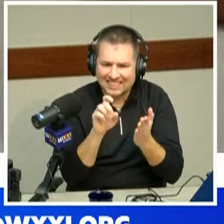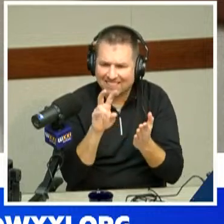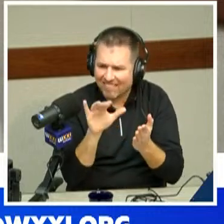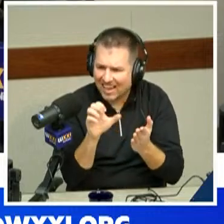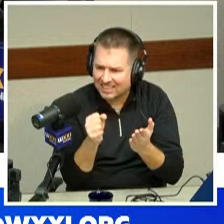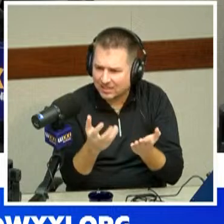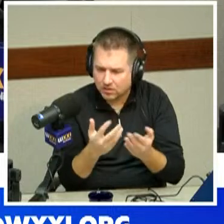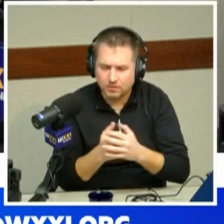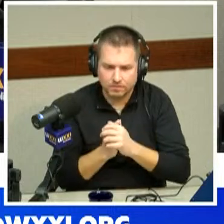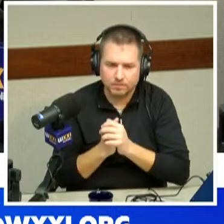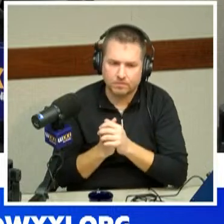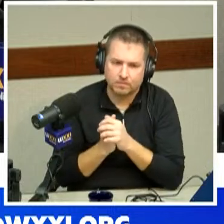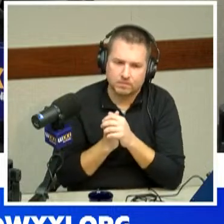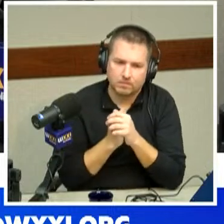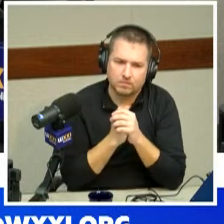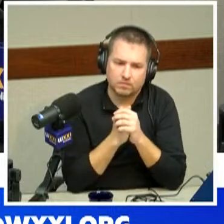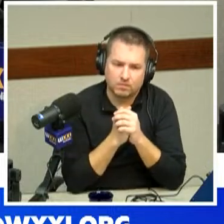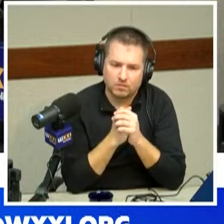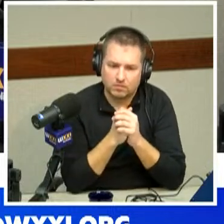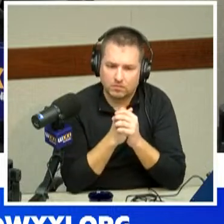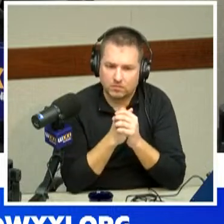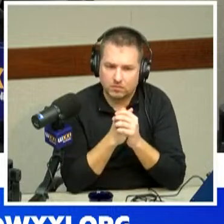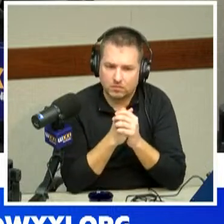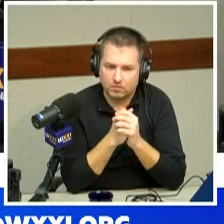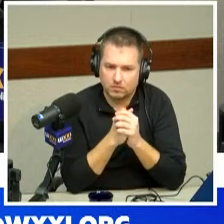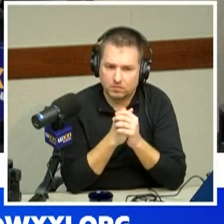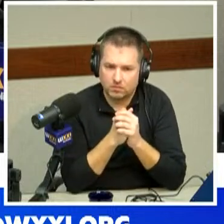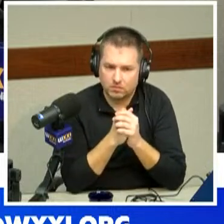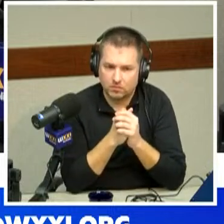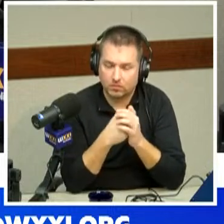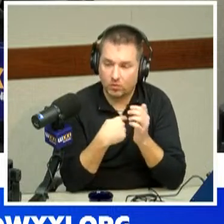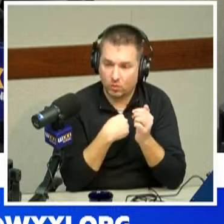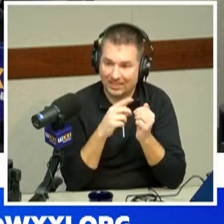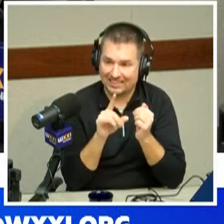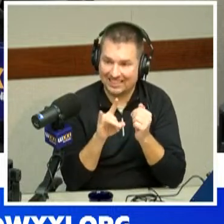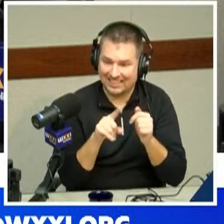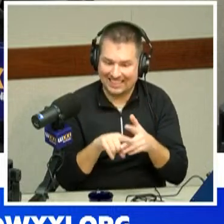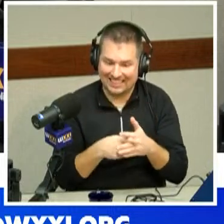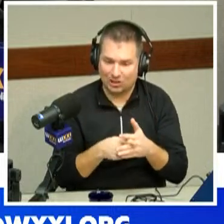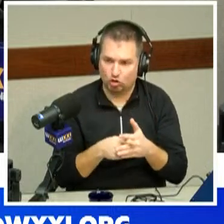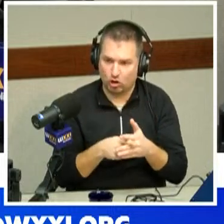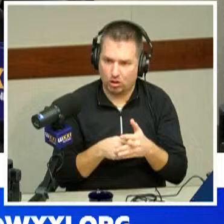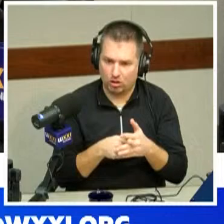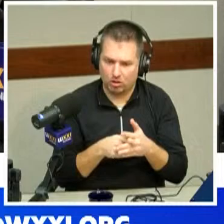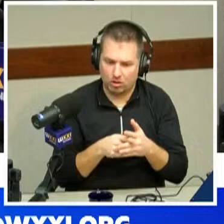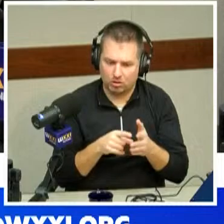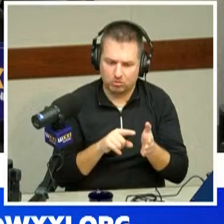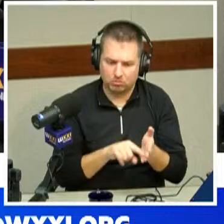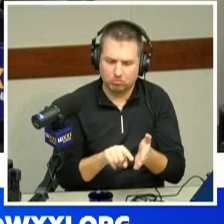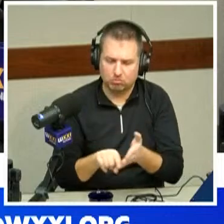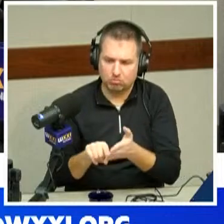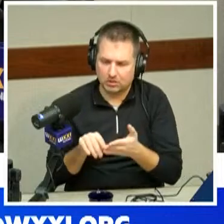yes so we have been um running initial studies to gather feedback from both hearing parents